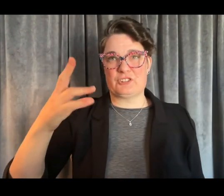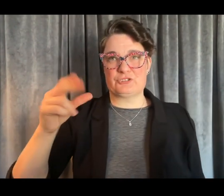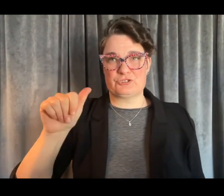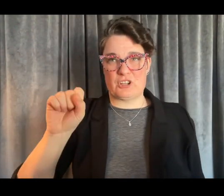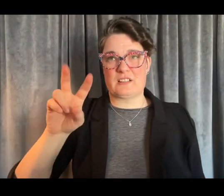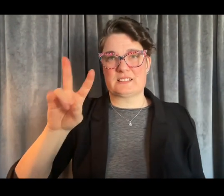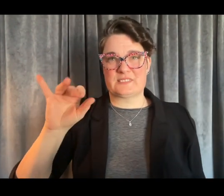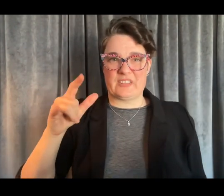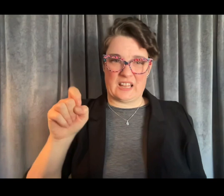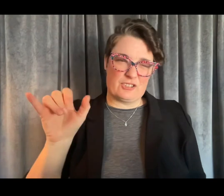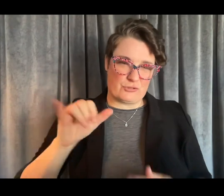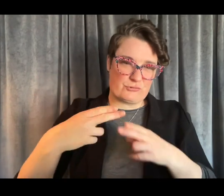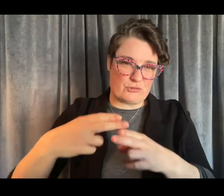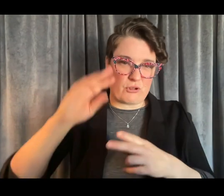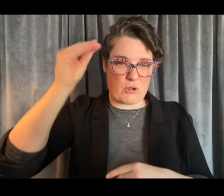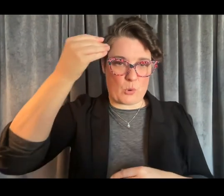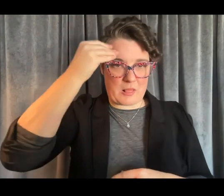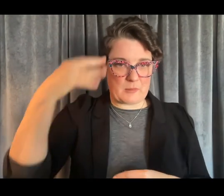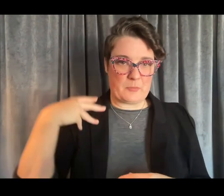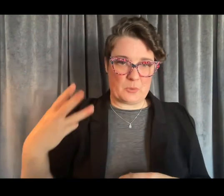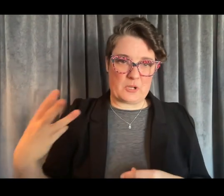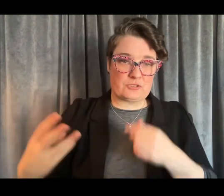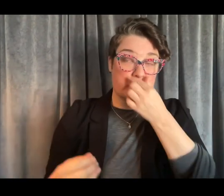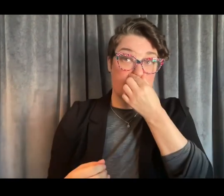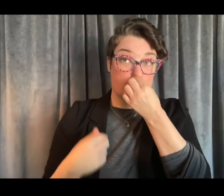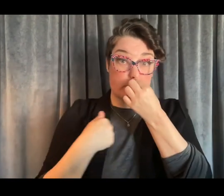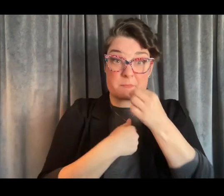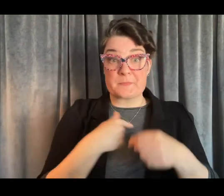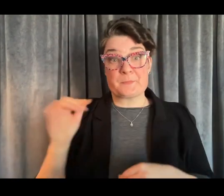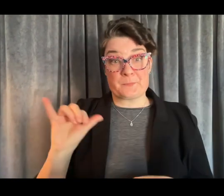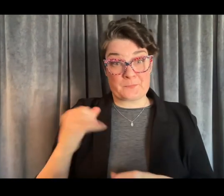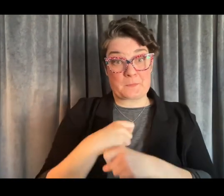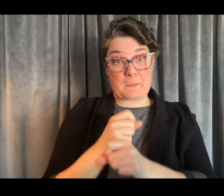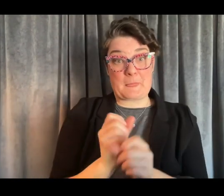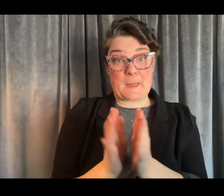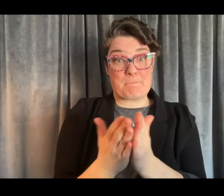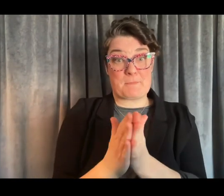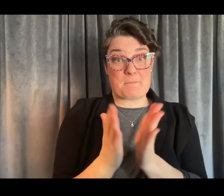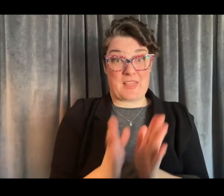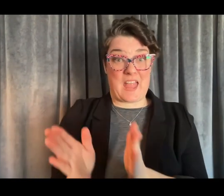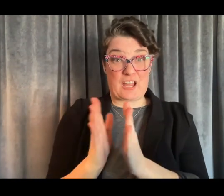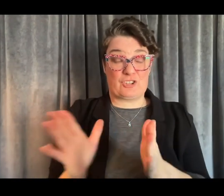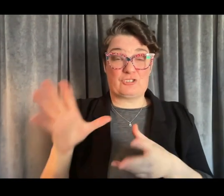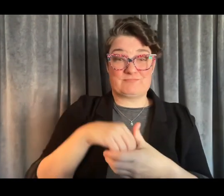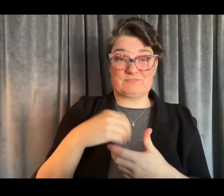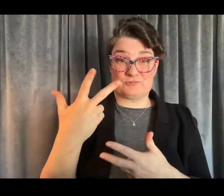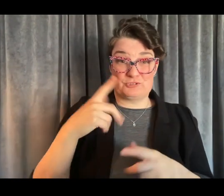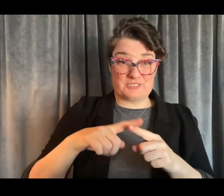Rebekah: In addition to this podcast, we create a planner that combines Hebrew, Gregorian, and moon calendars.